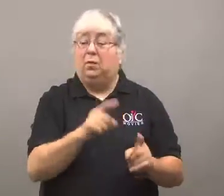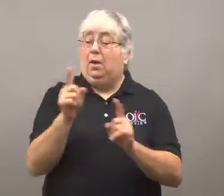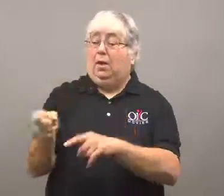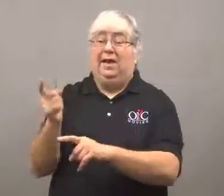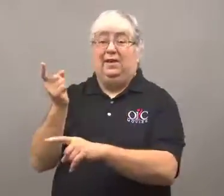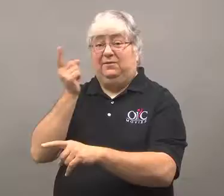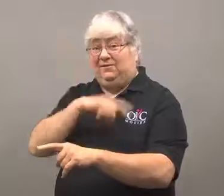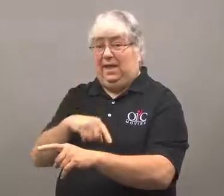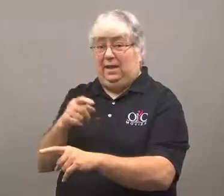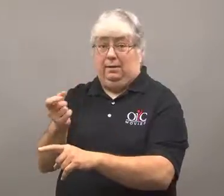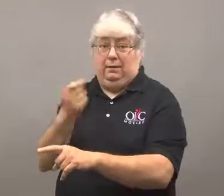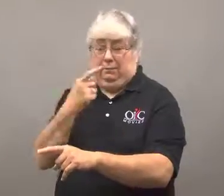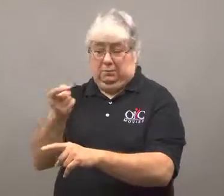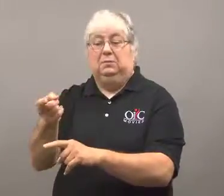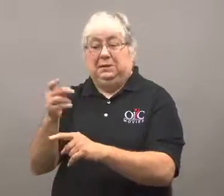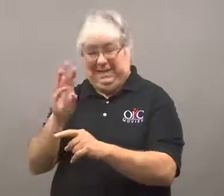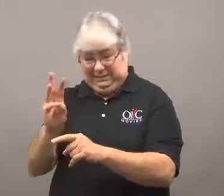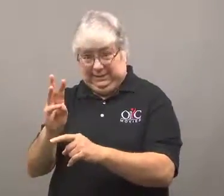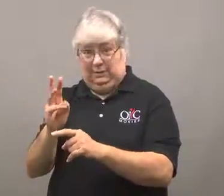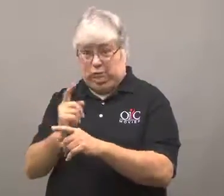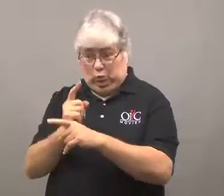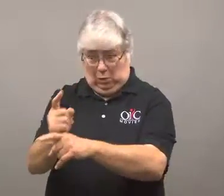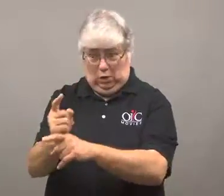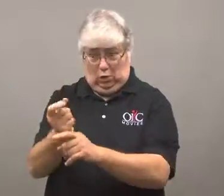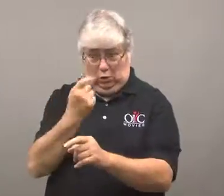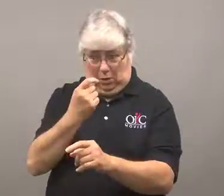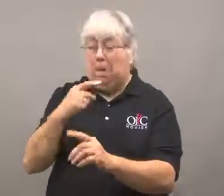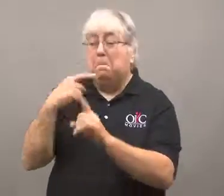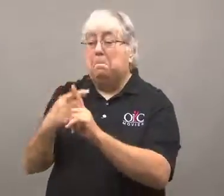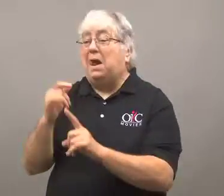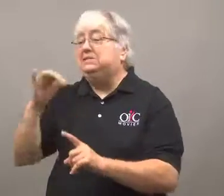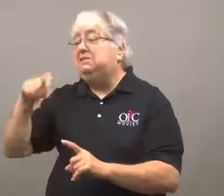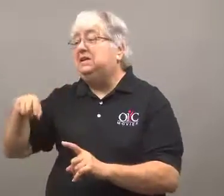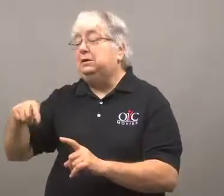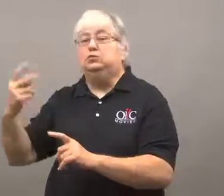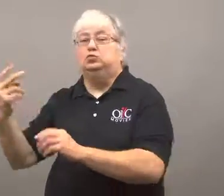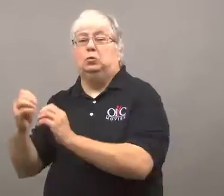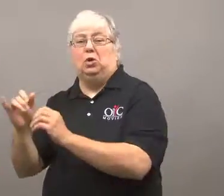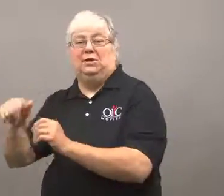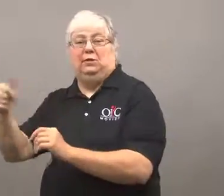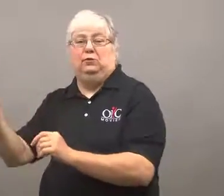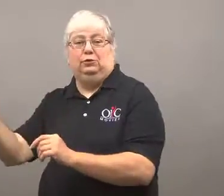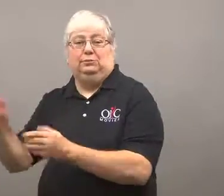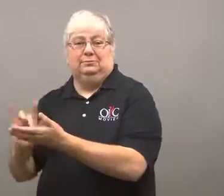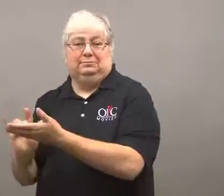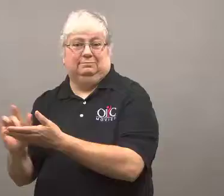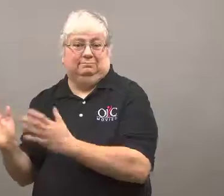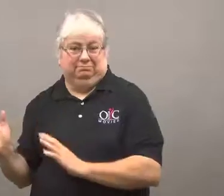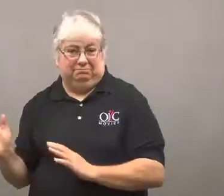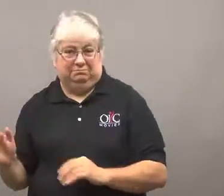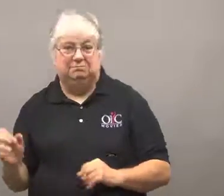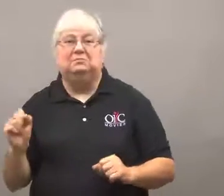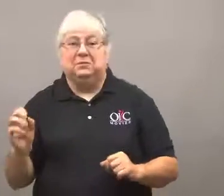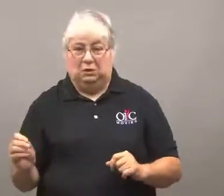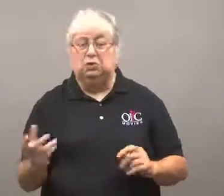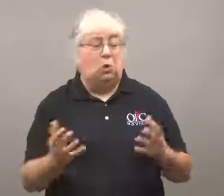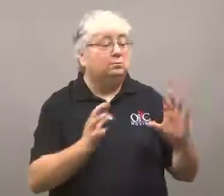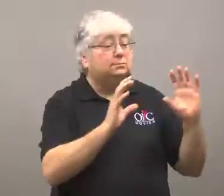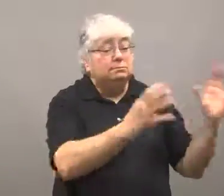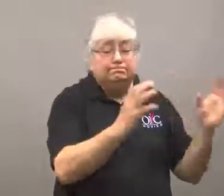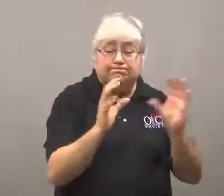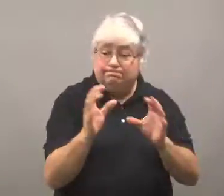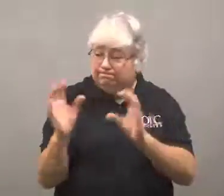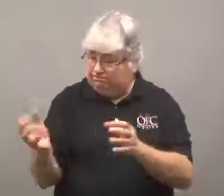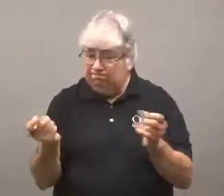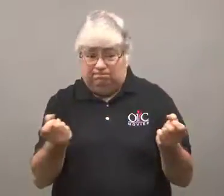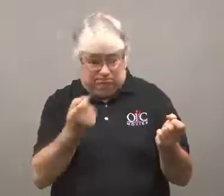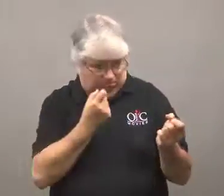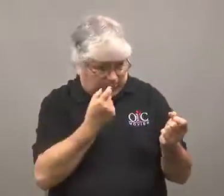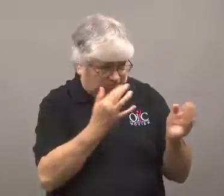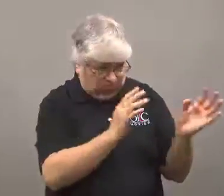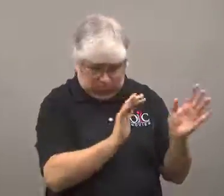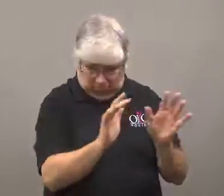The placebo group was to take 6 of the one box per day on a schedule,